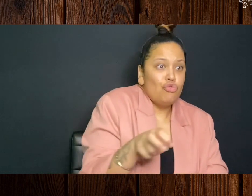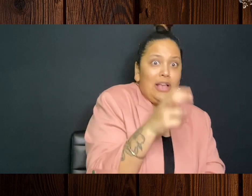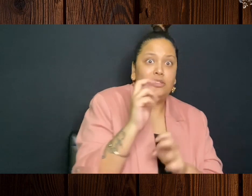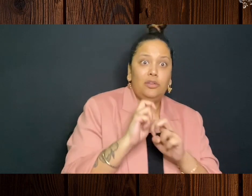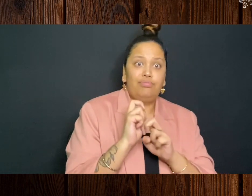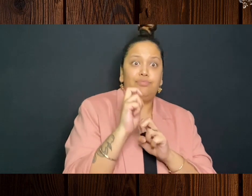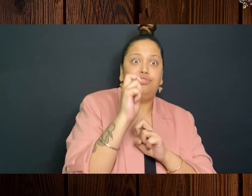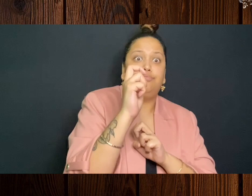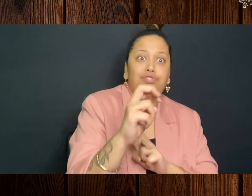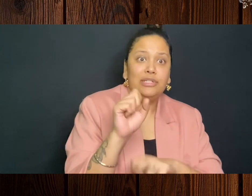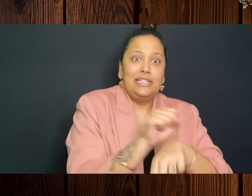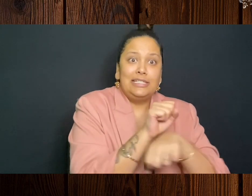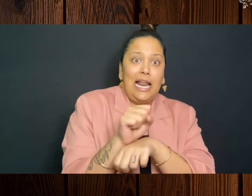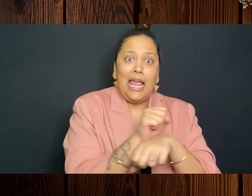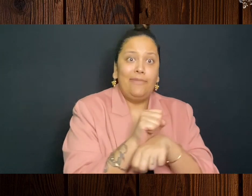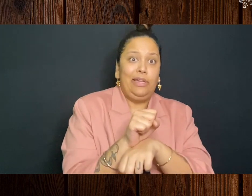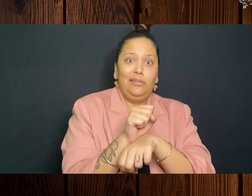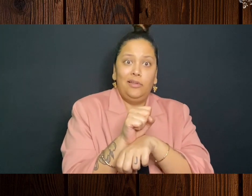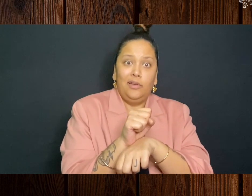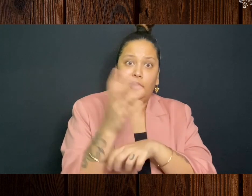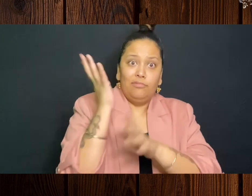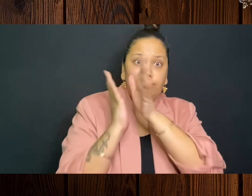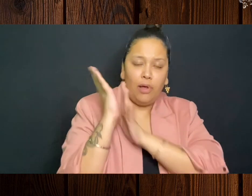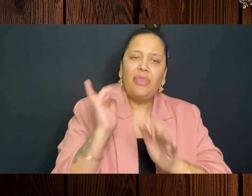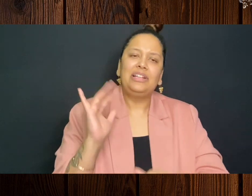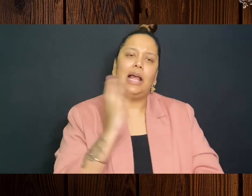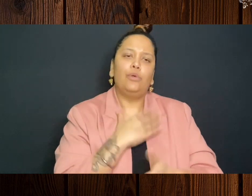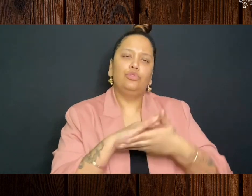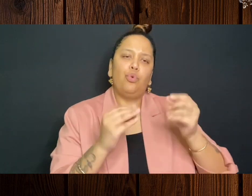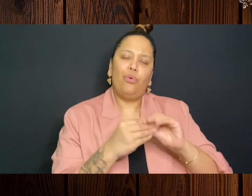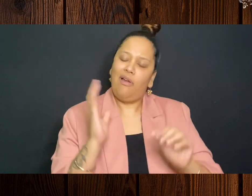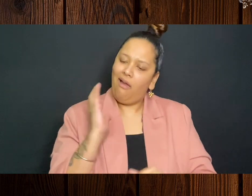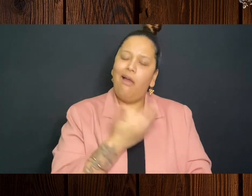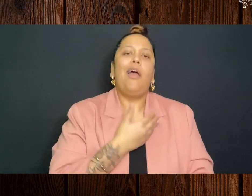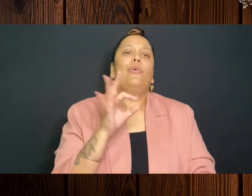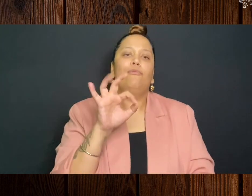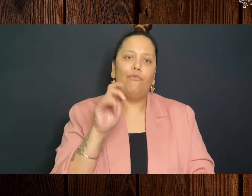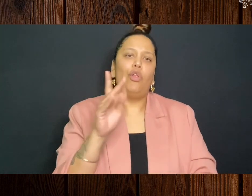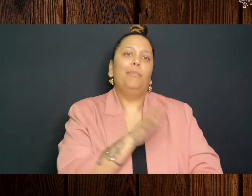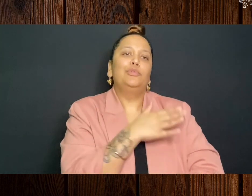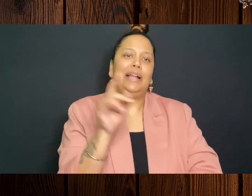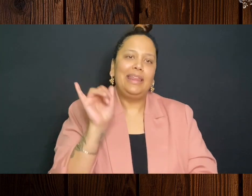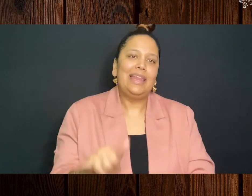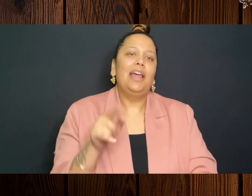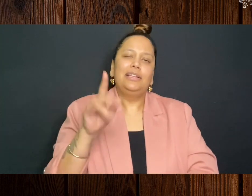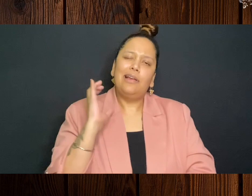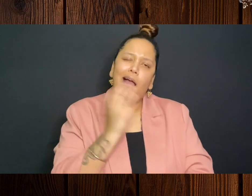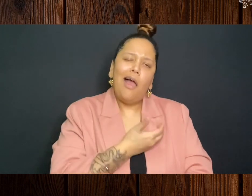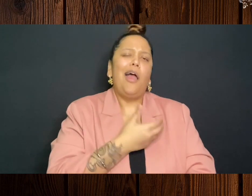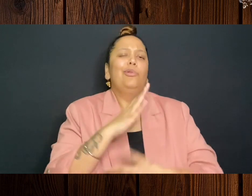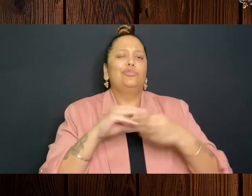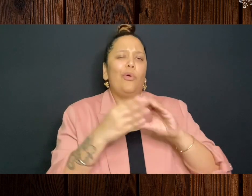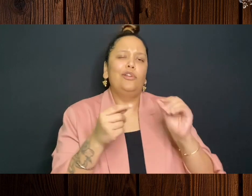slave trade. That's our story. That's our folk music like that song is our folk music whether you listen to Reggae music or